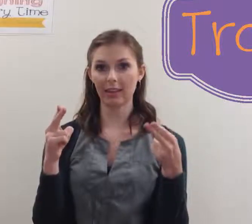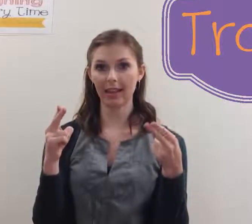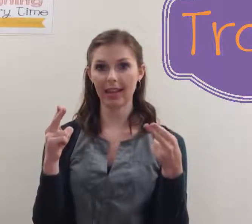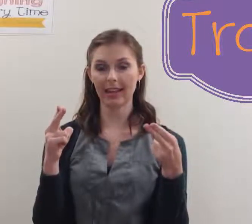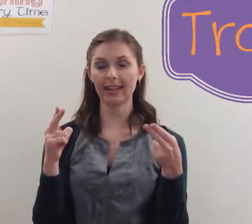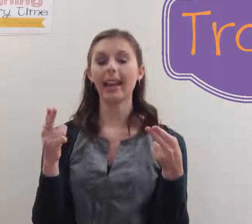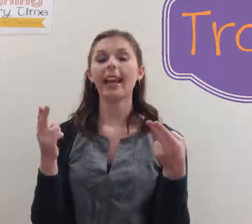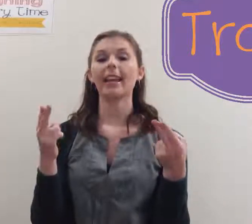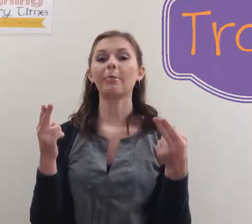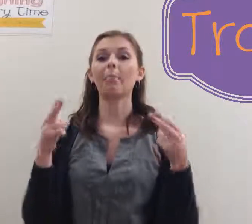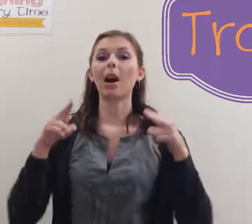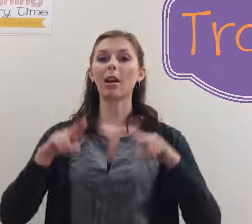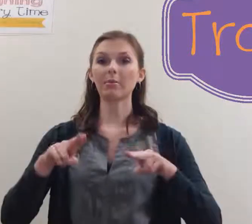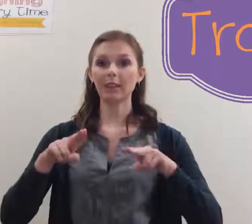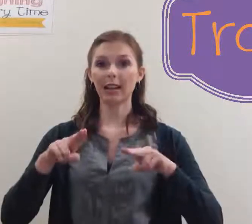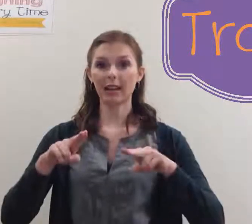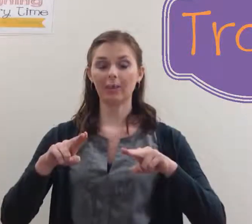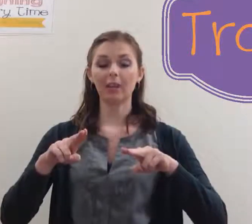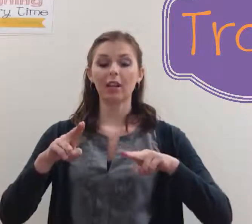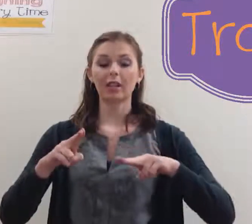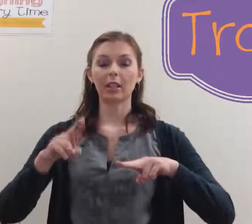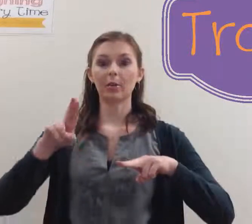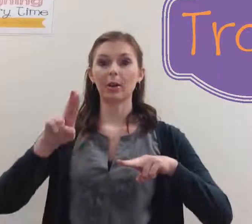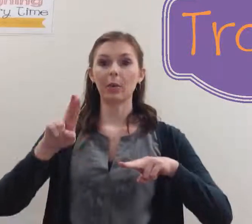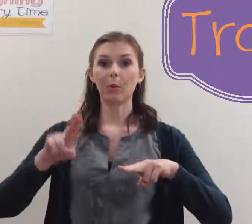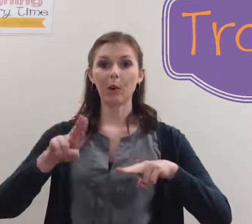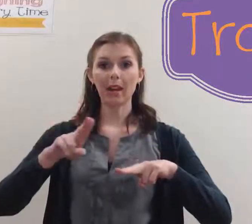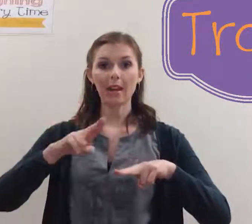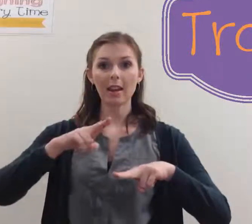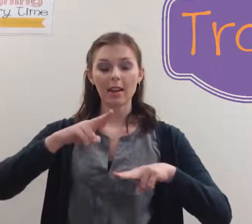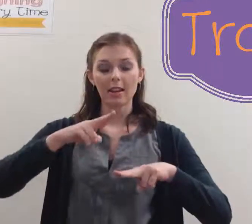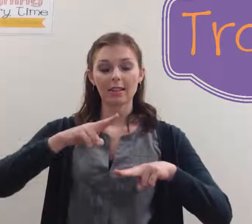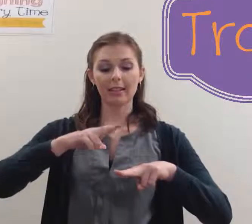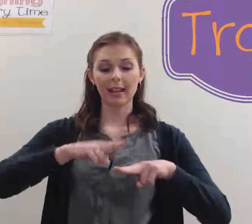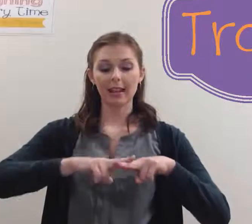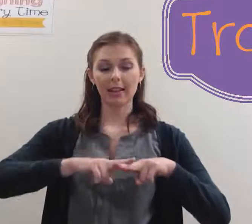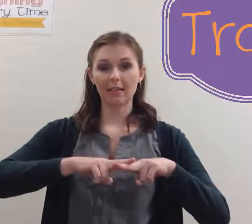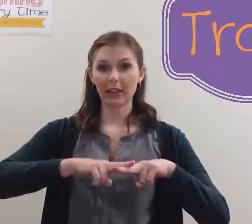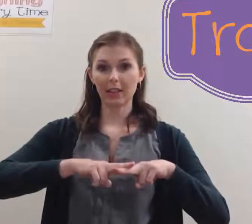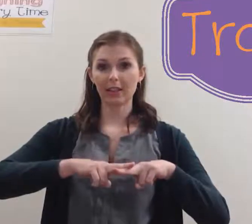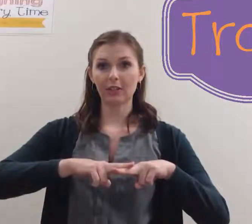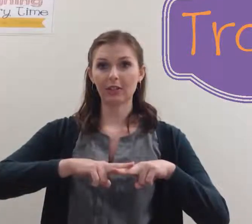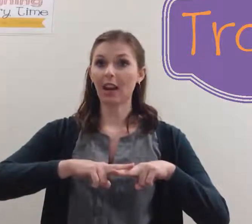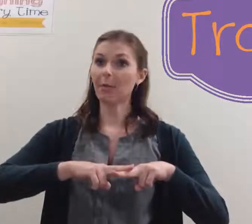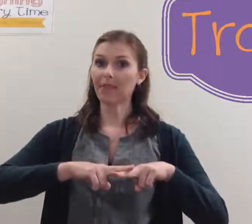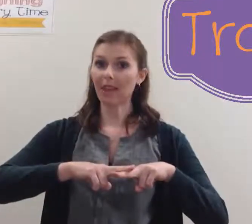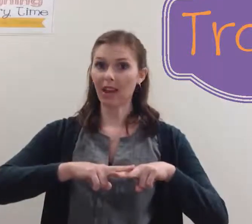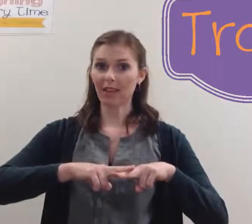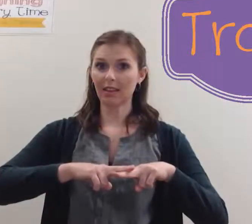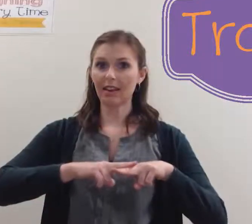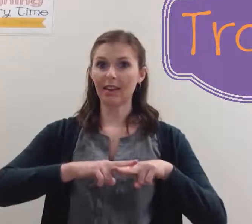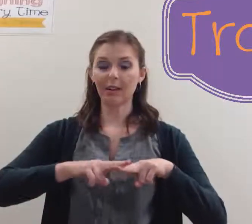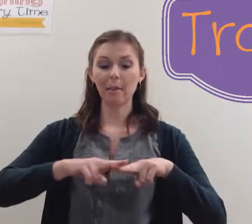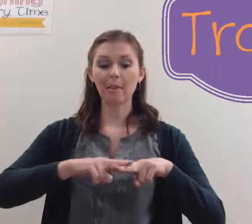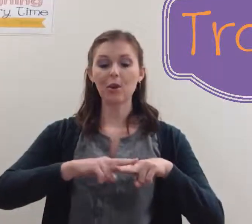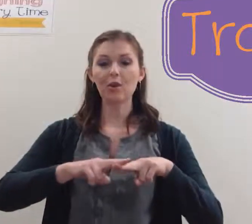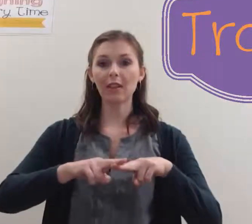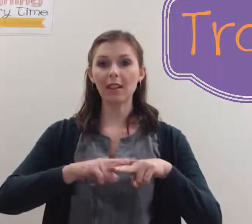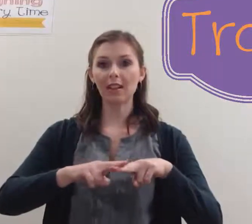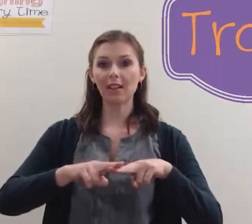gathered in and palms down, you're gonna put one set of fingers on top of the other and move